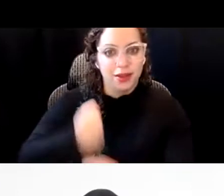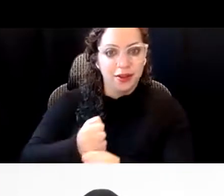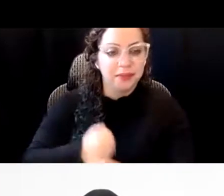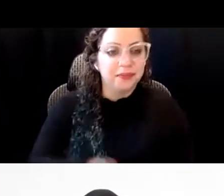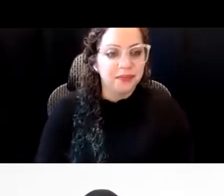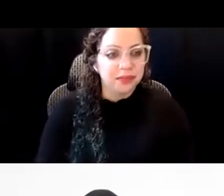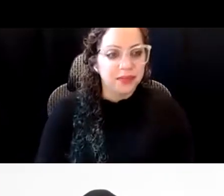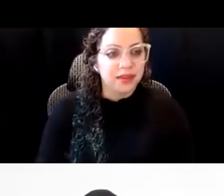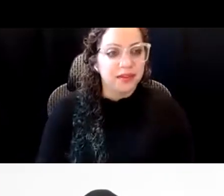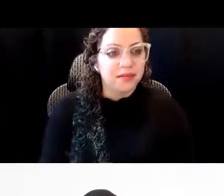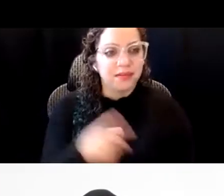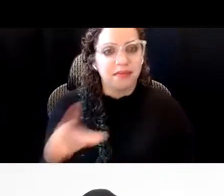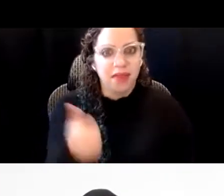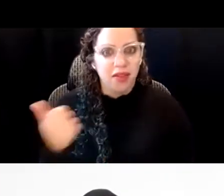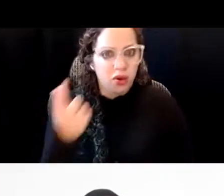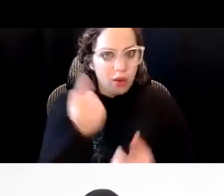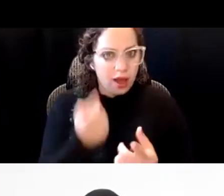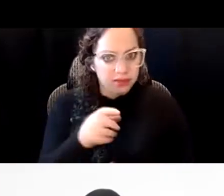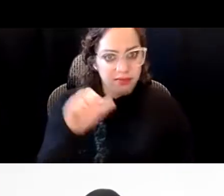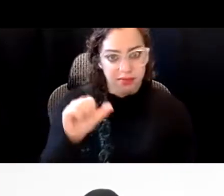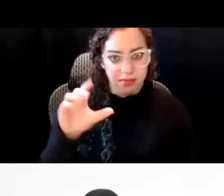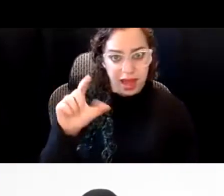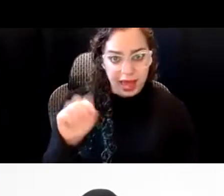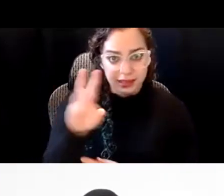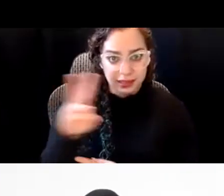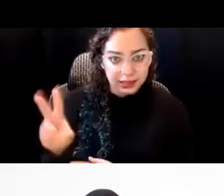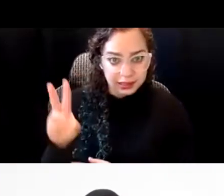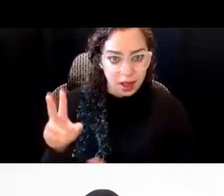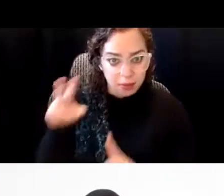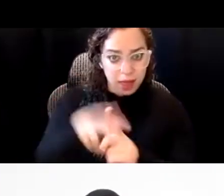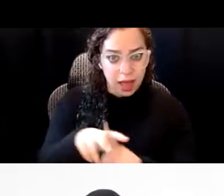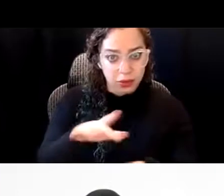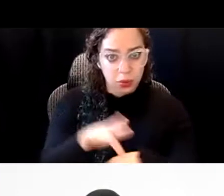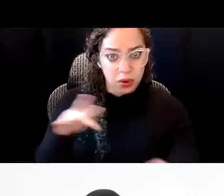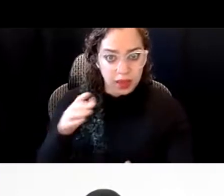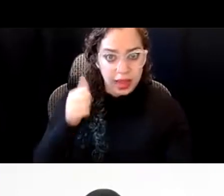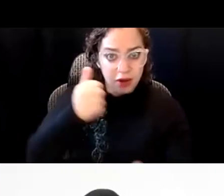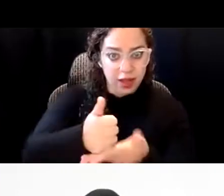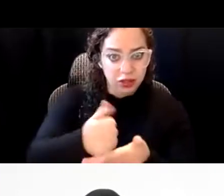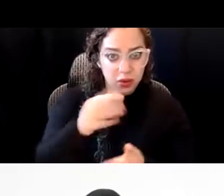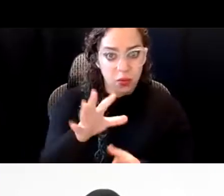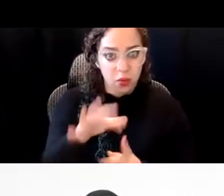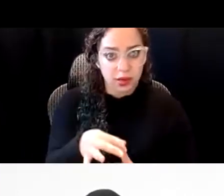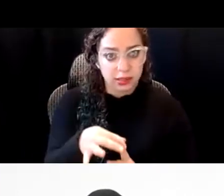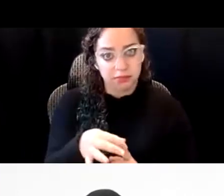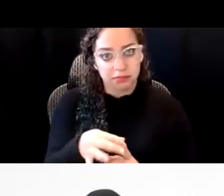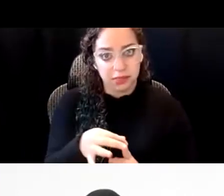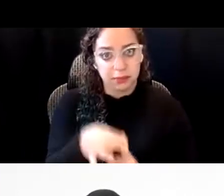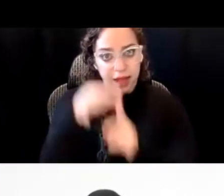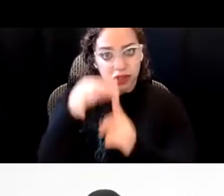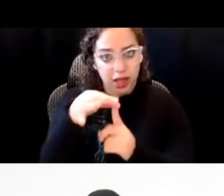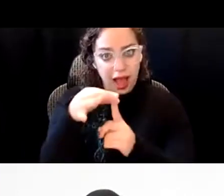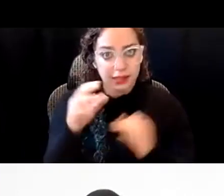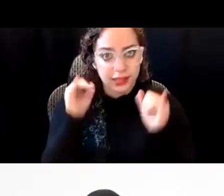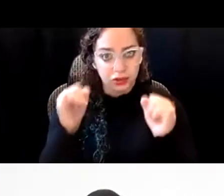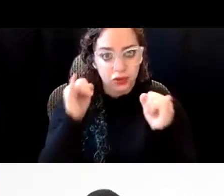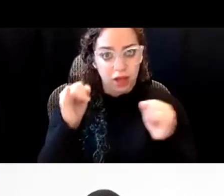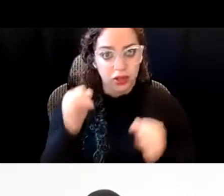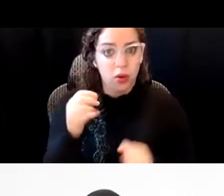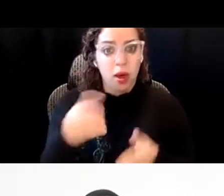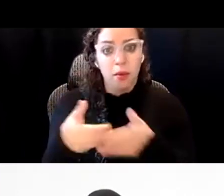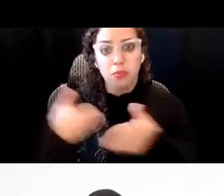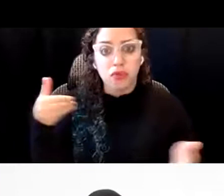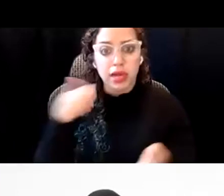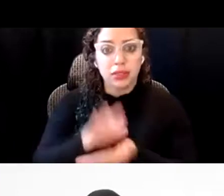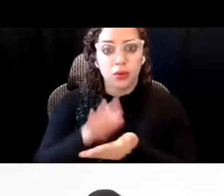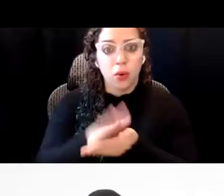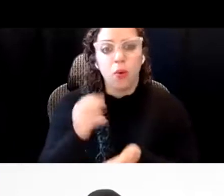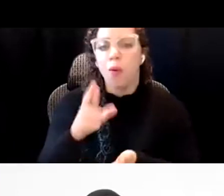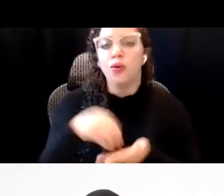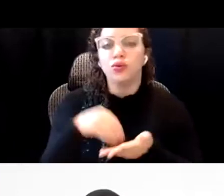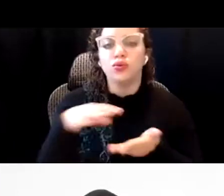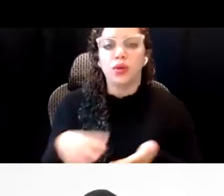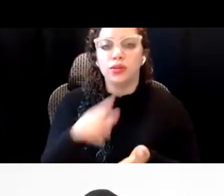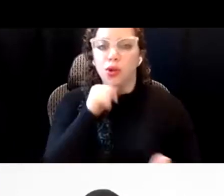So another question is, "Does Act 66 apply to early intervention?" Or um, specialized instruction in preschools or for students in... who are pre-kindergarten age?